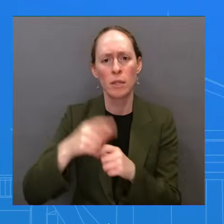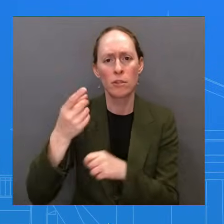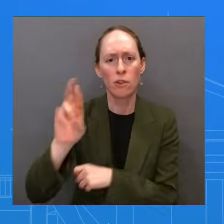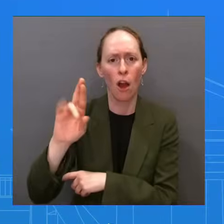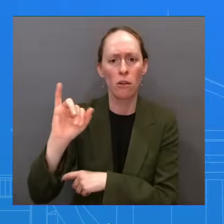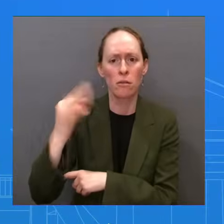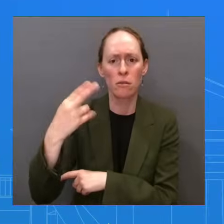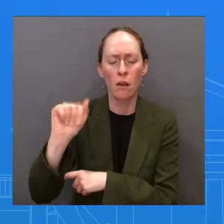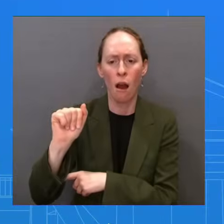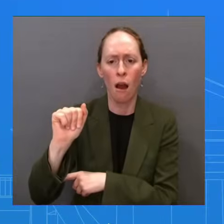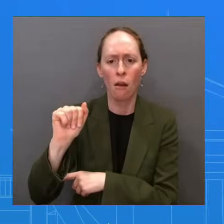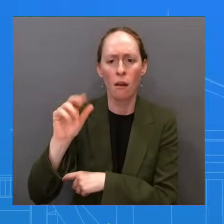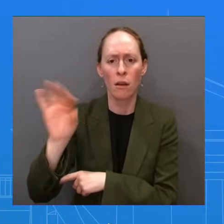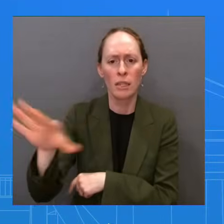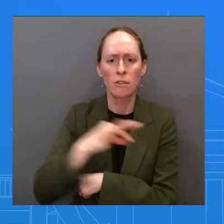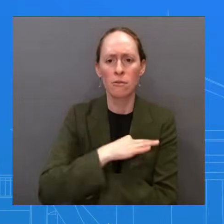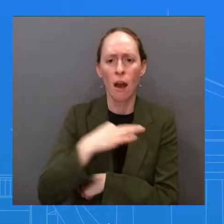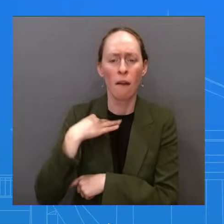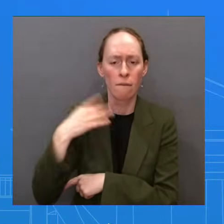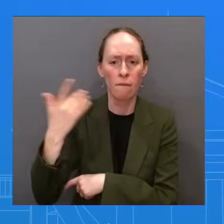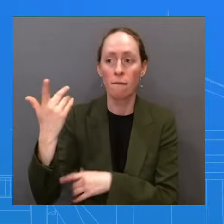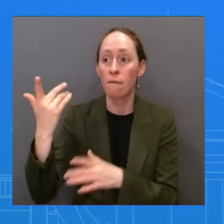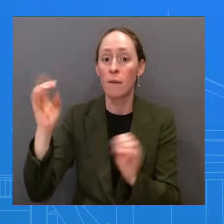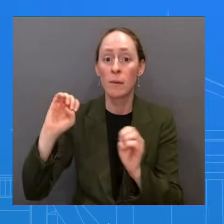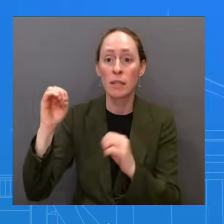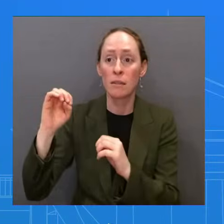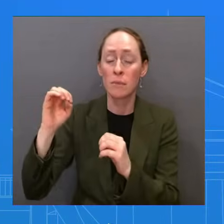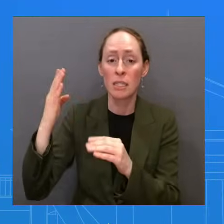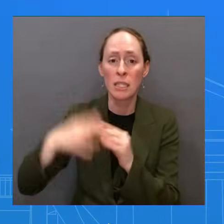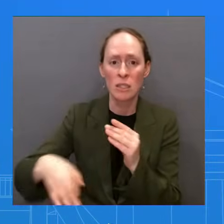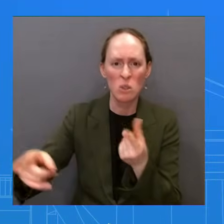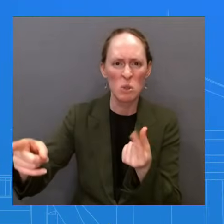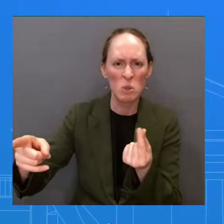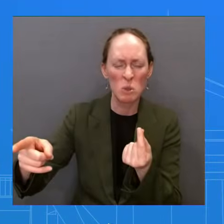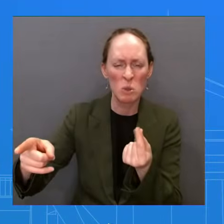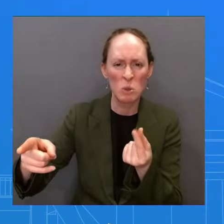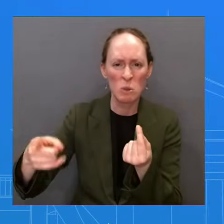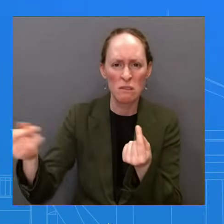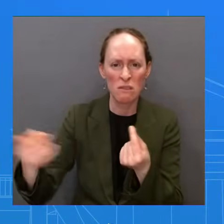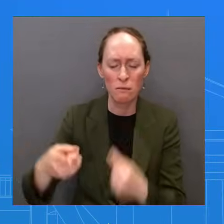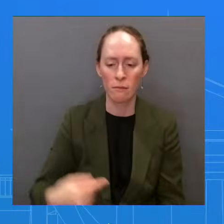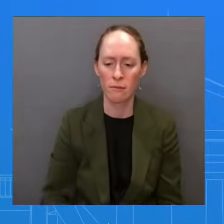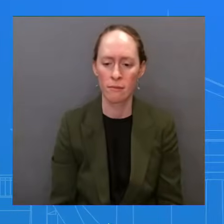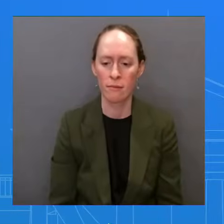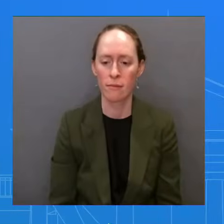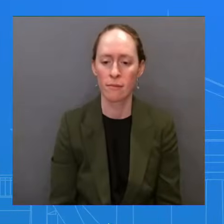The Press: Thank you. If the border is secure, as the administration has said, then why would we need to send